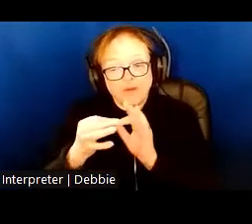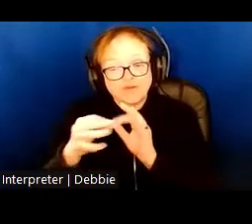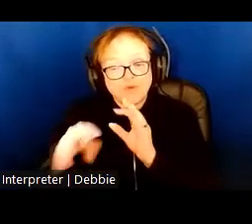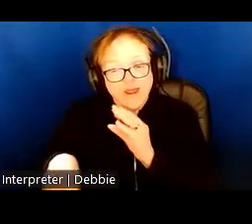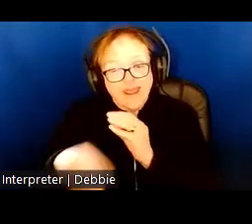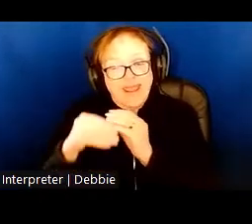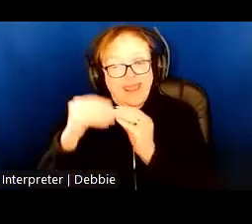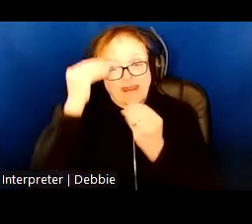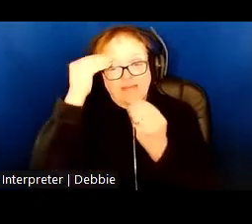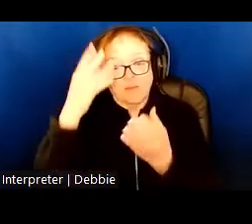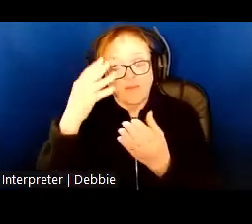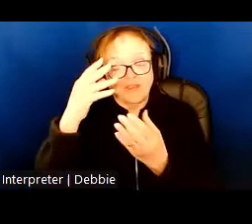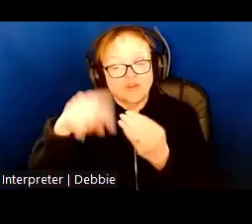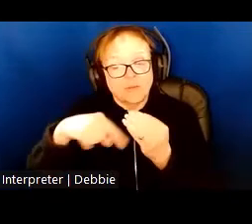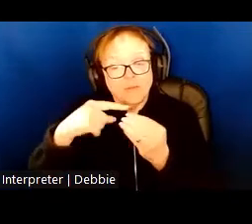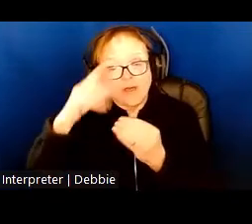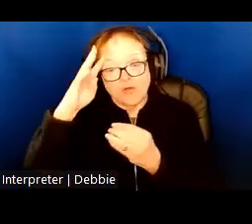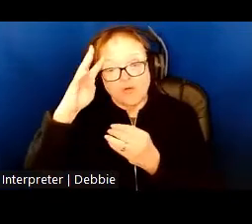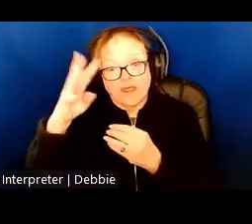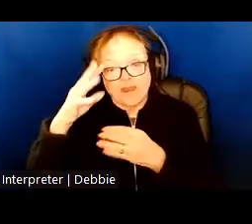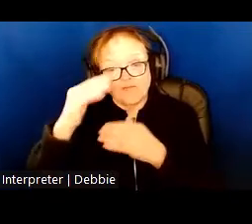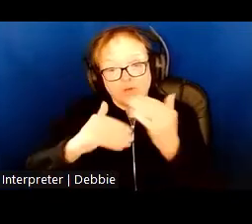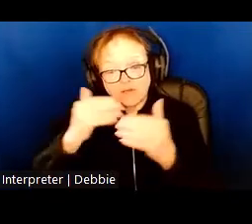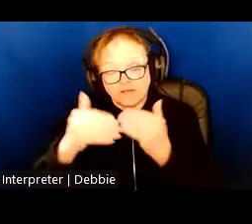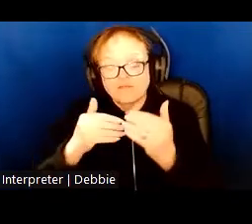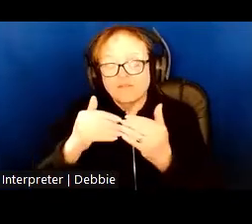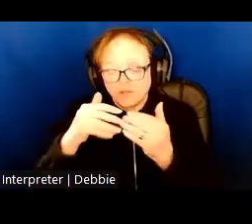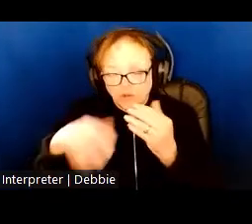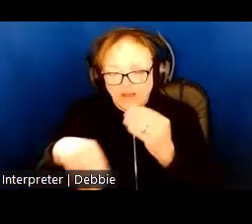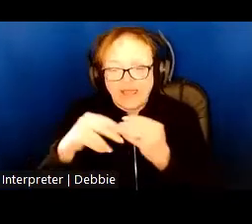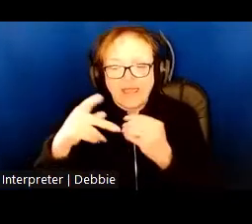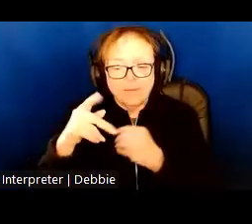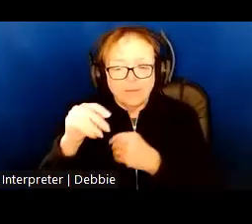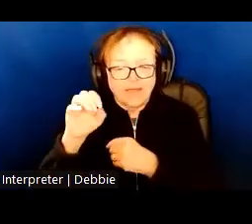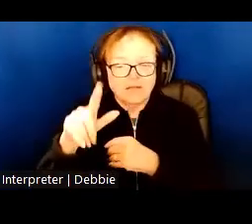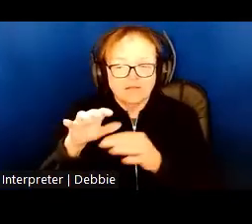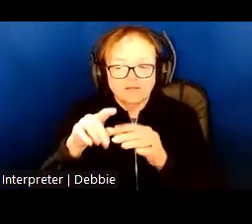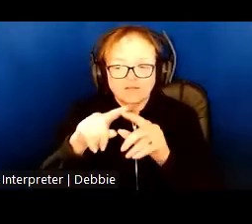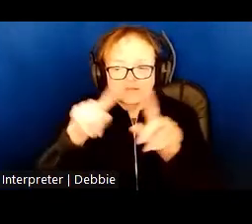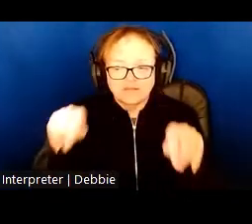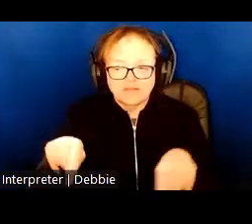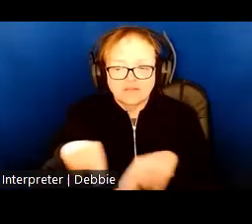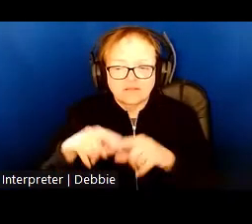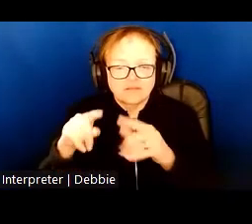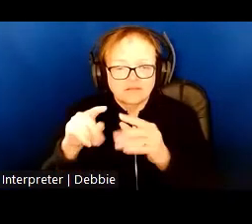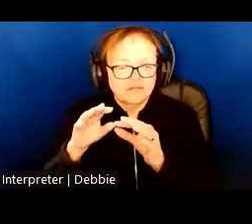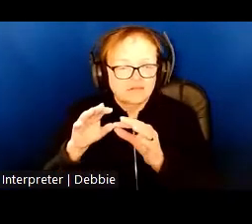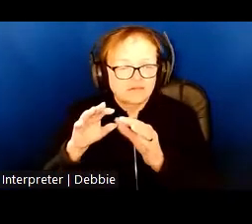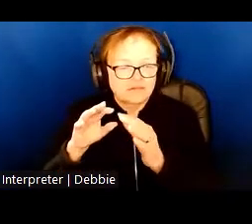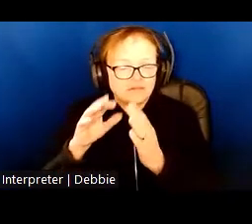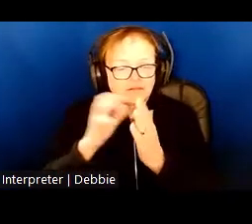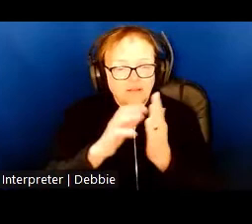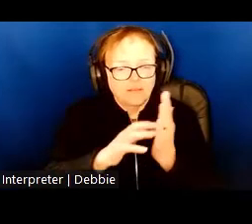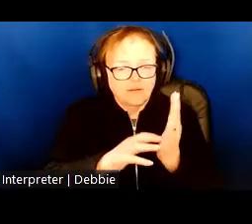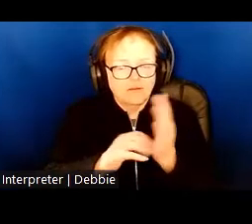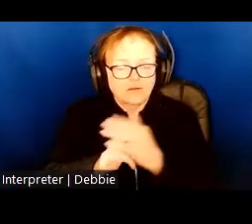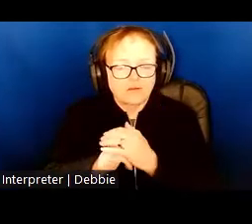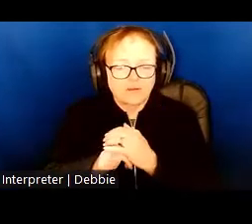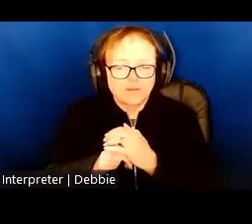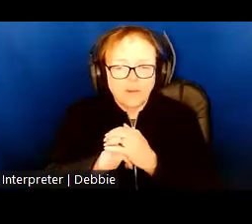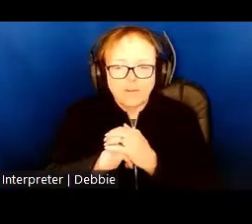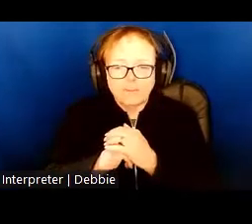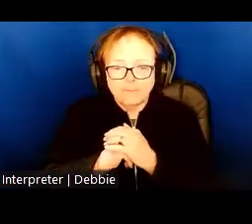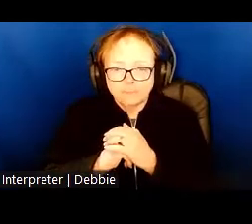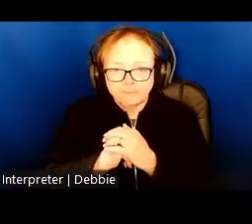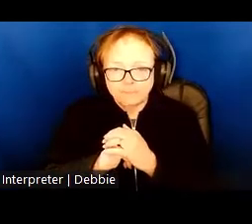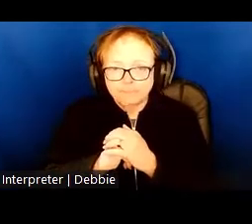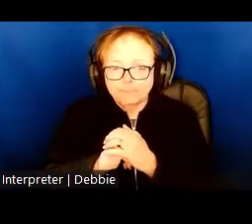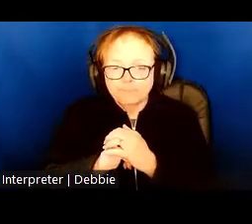process have the option to submit a Panel Statement (see pages 10-11 for details).